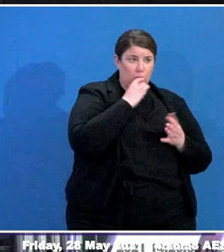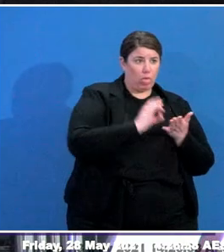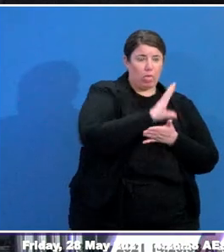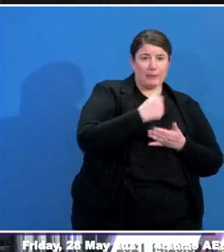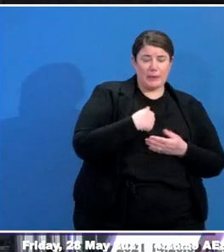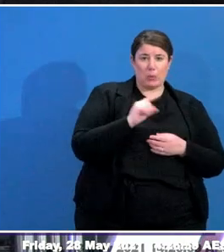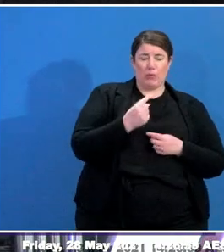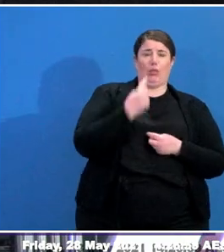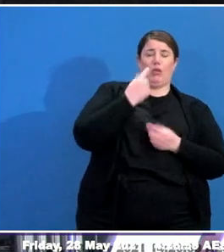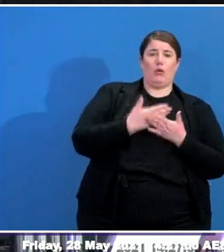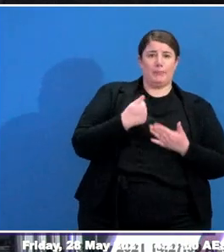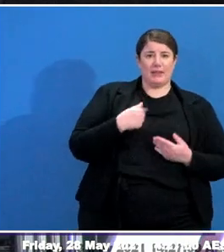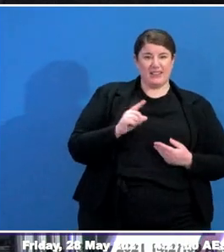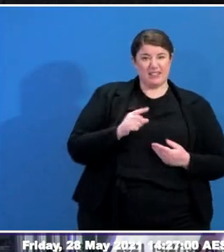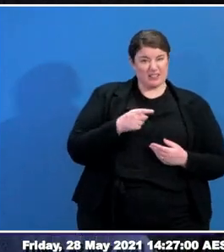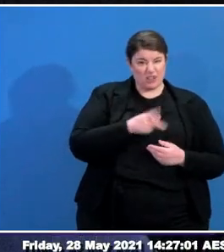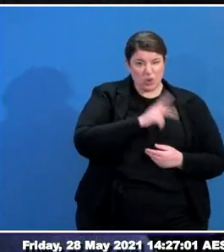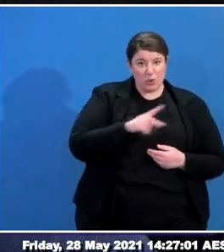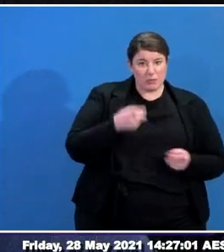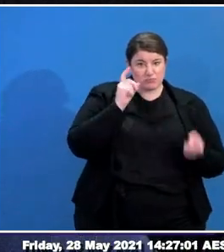Is that a common concern that you hear?